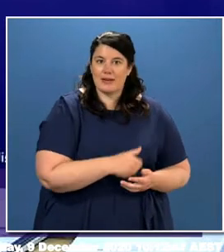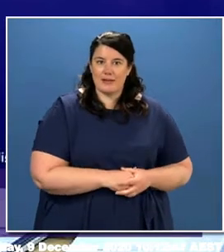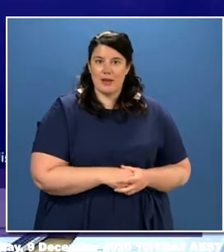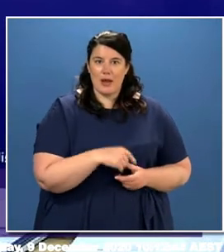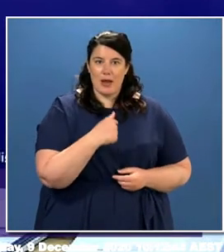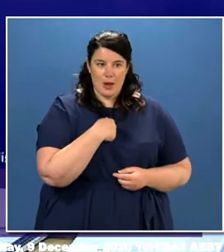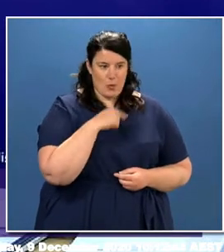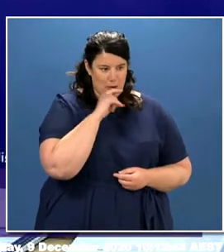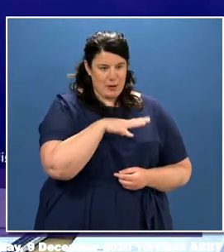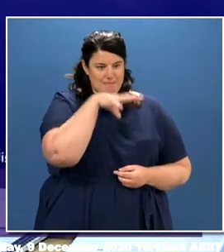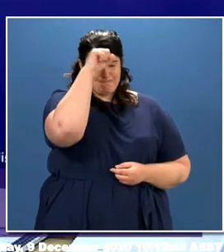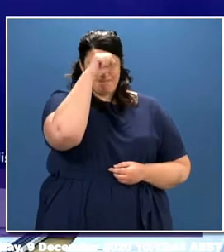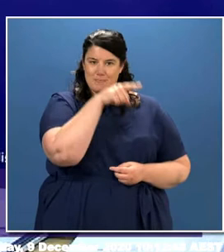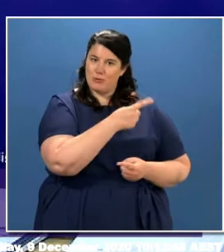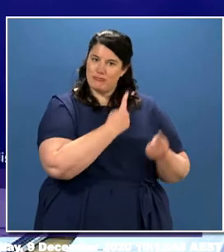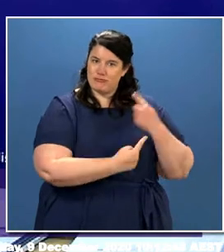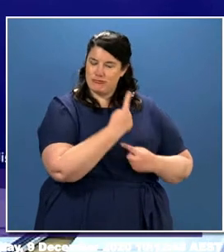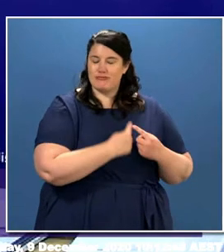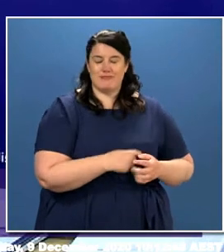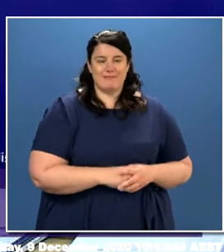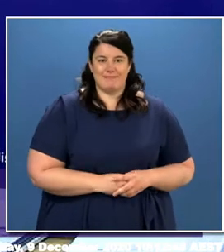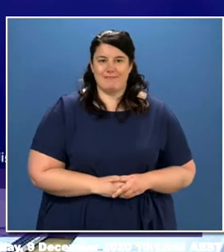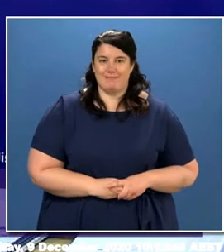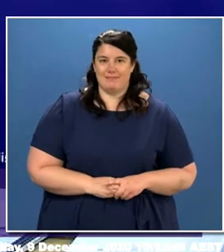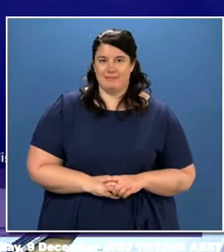loudly for quite some time.